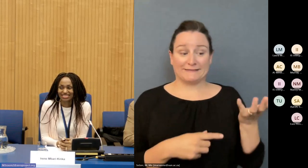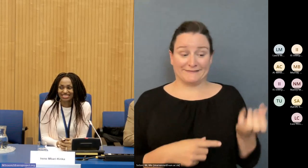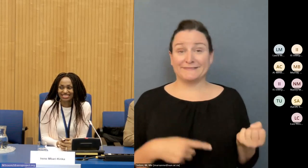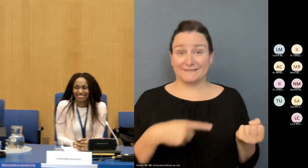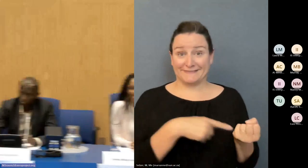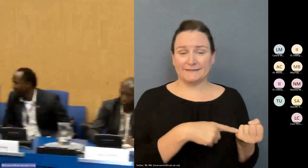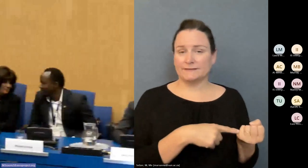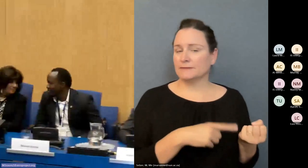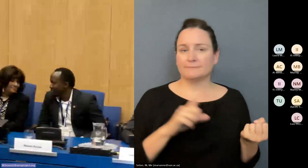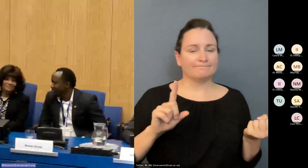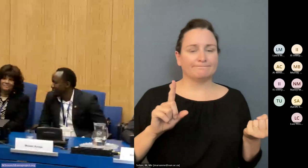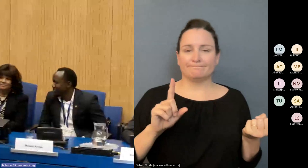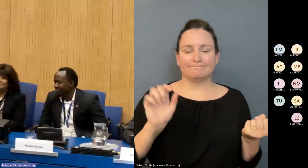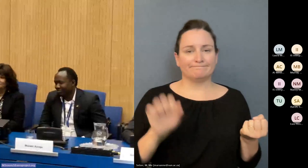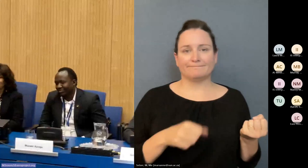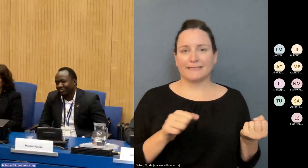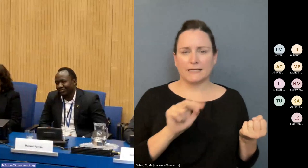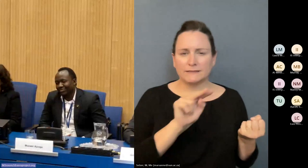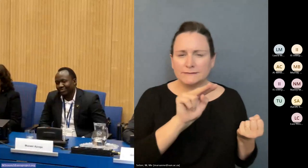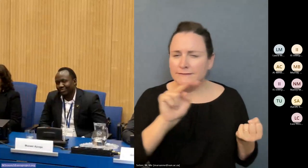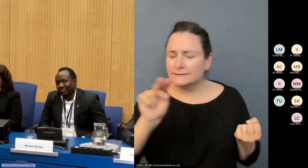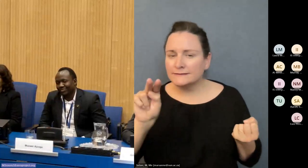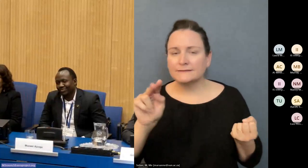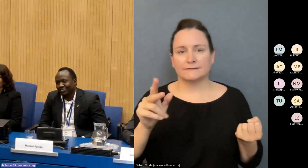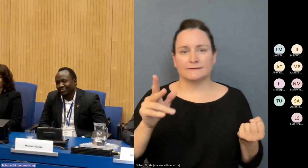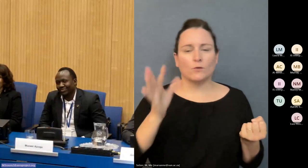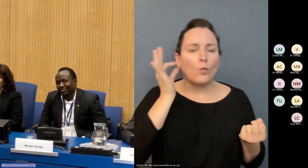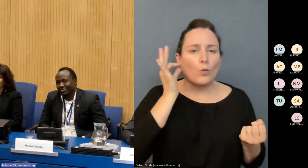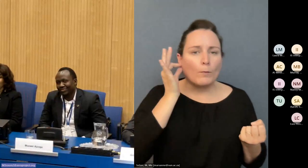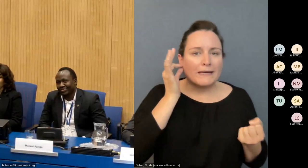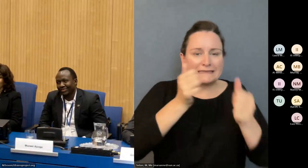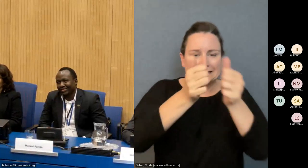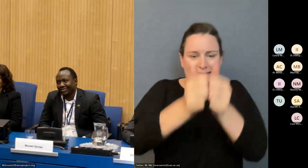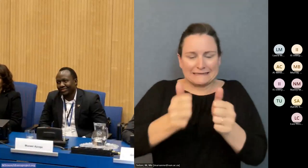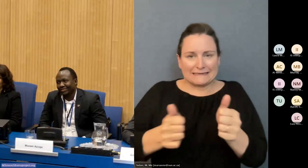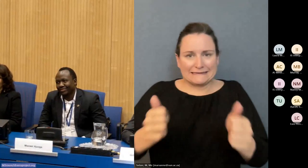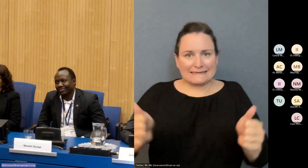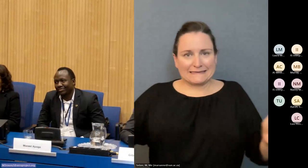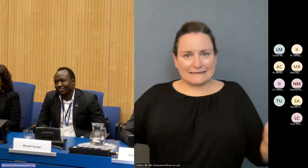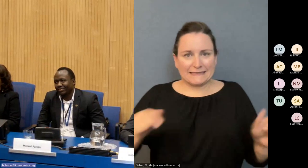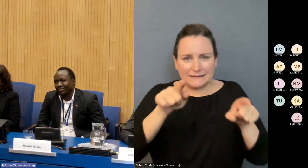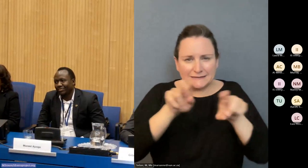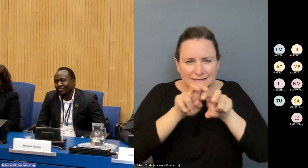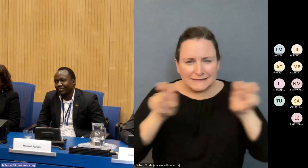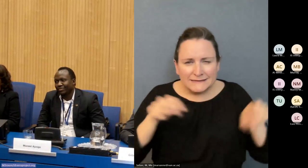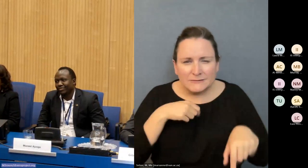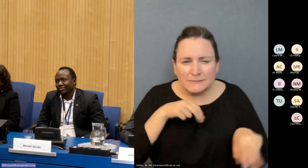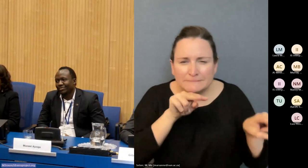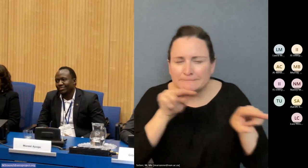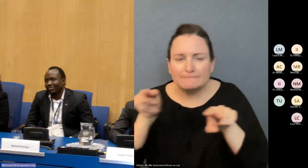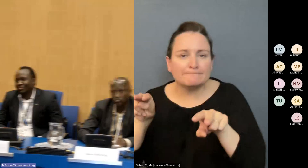of the women sitting at the end. Both of you mentioned psychosocial support as part of your